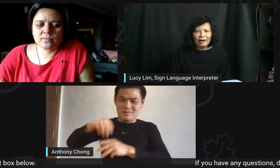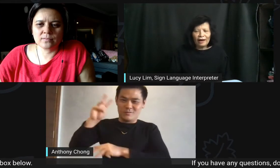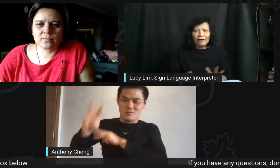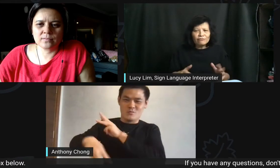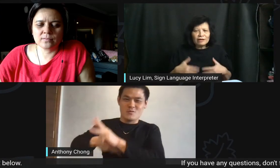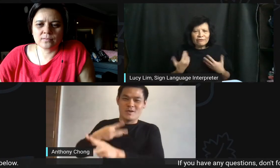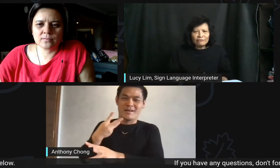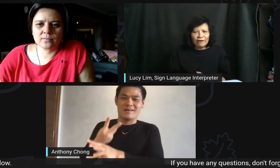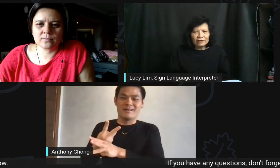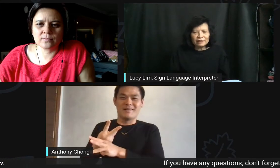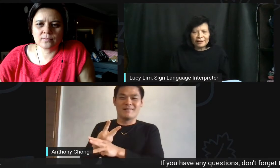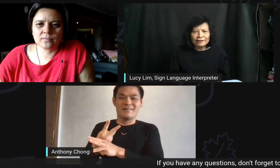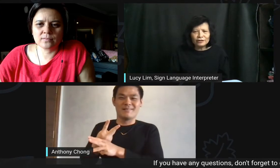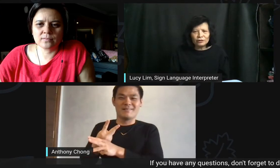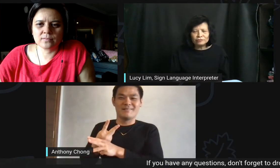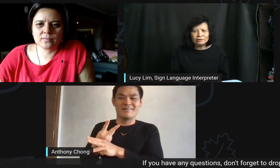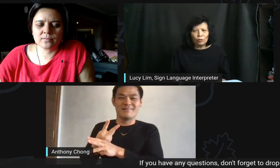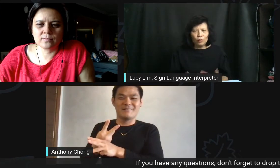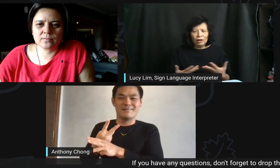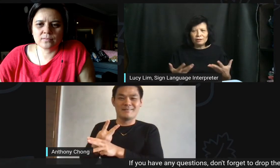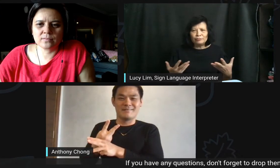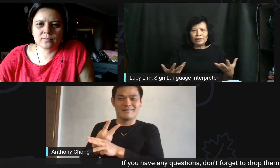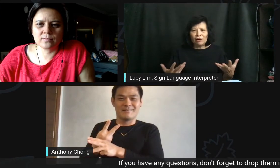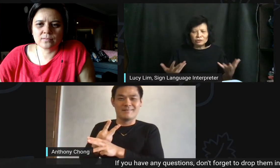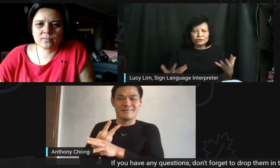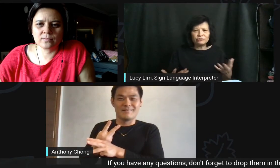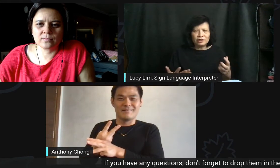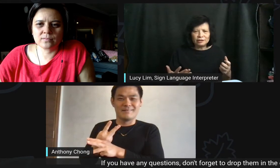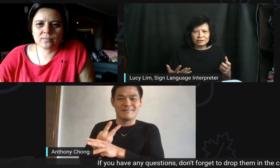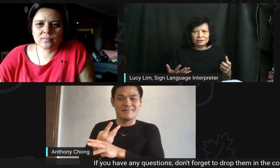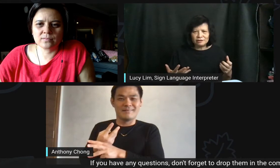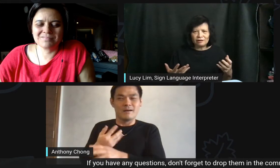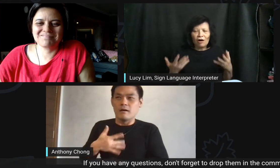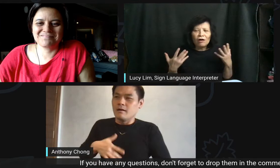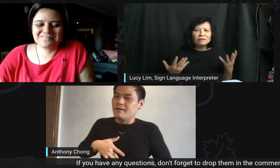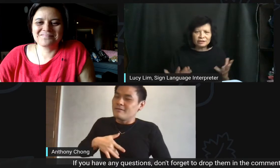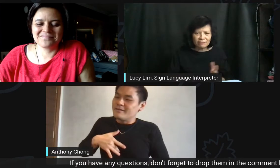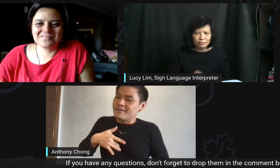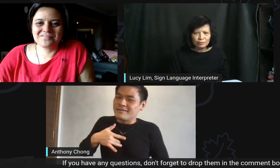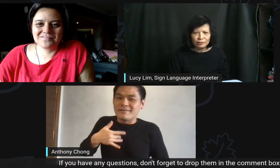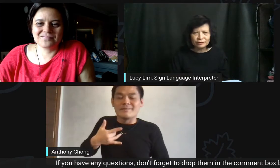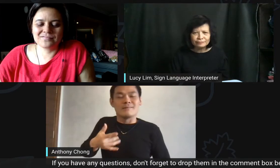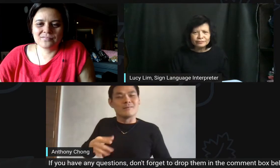I really felt like, you know, the world belongs to us, all Deaf people.